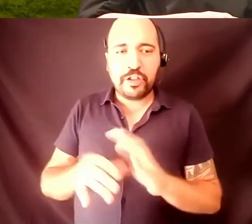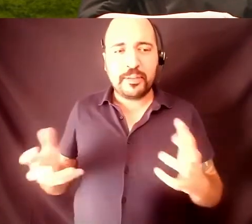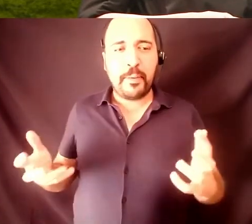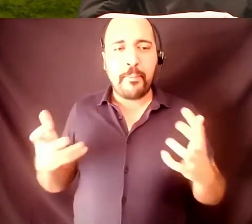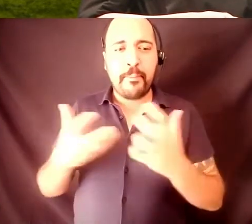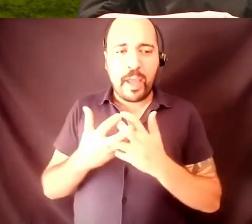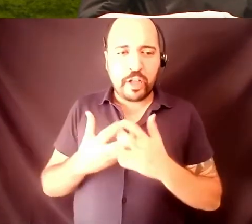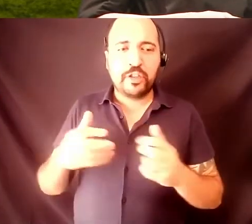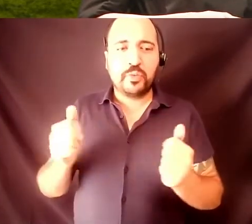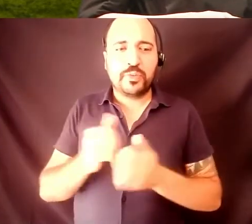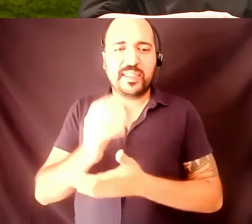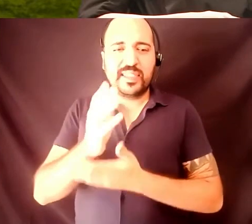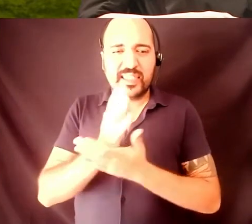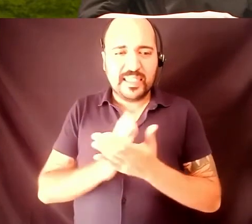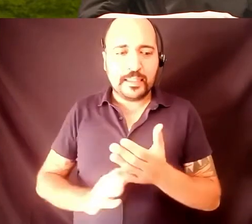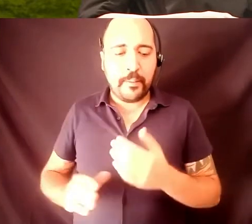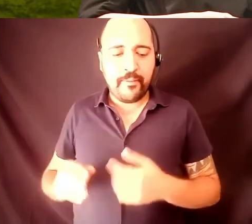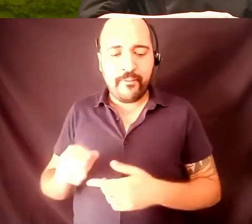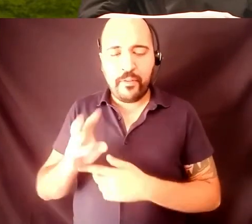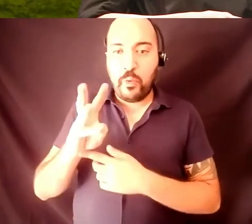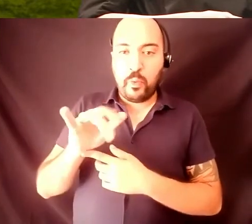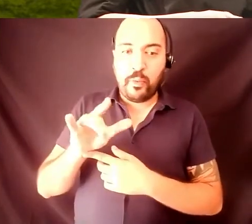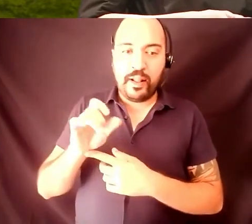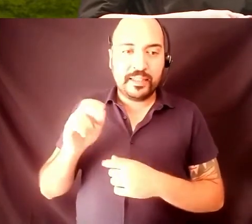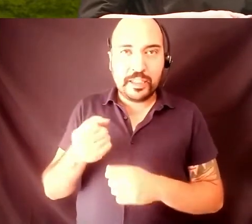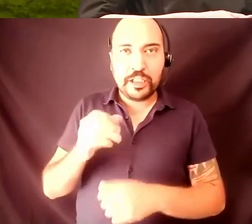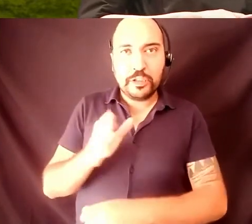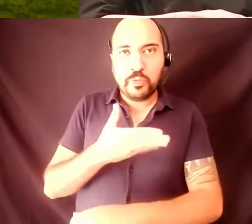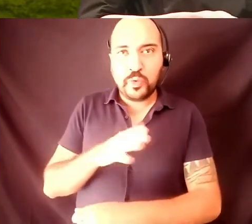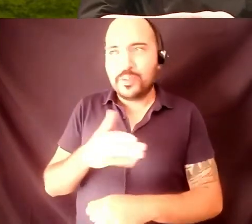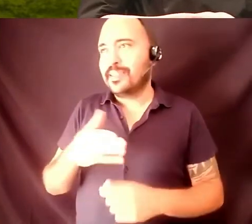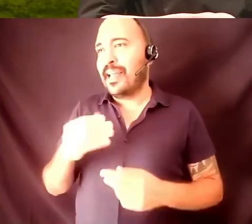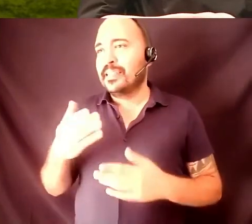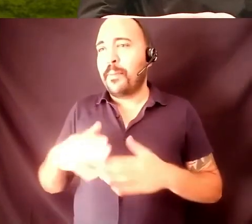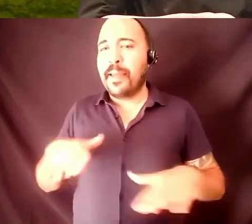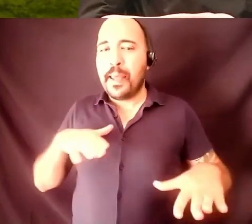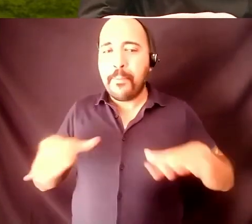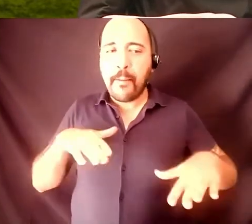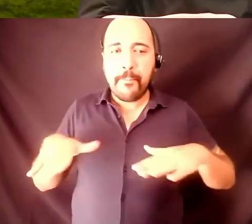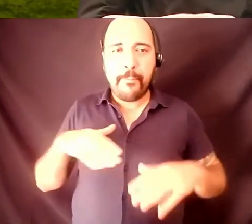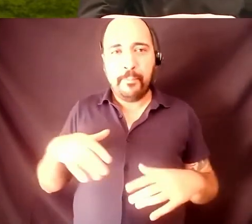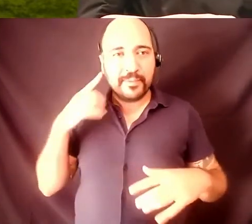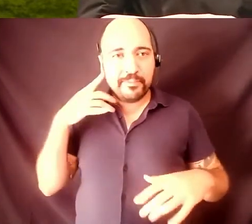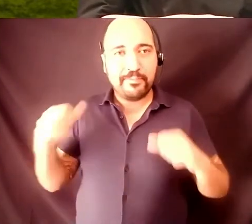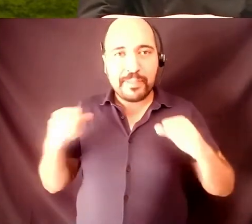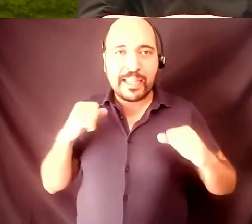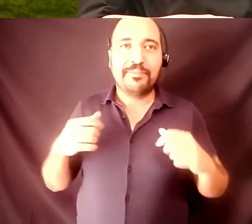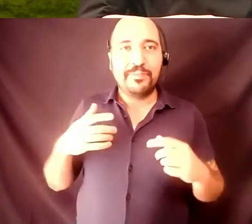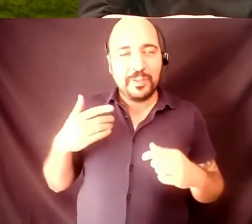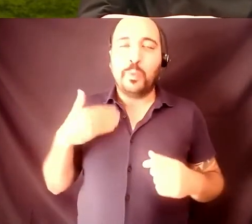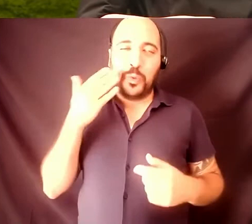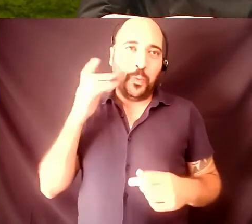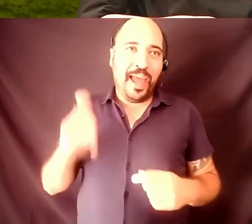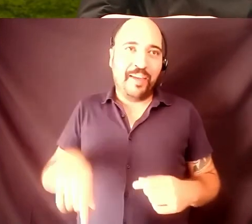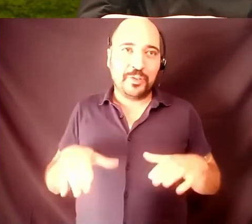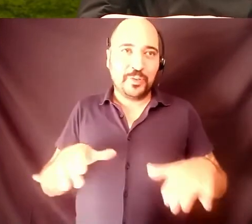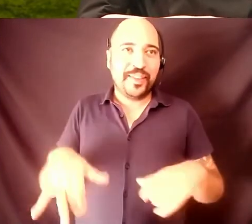hip-hop beats, because we know that's just what it's got to be. Right? So we created these really dope montages that allow